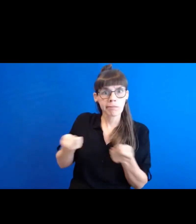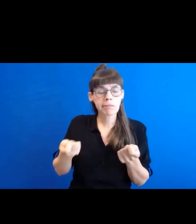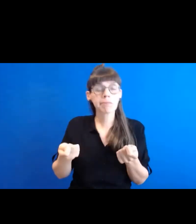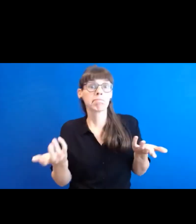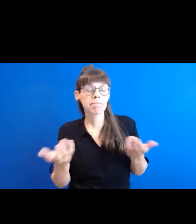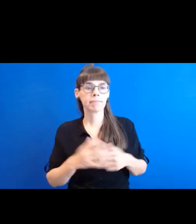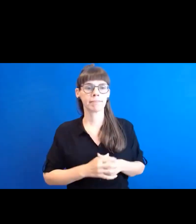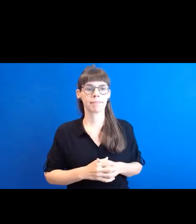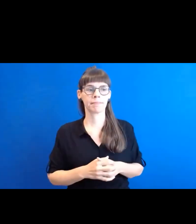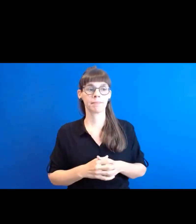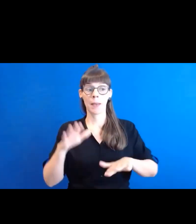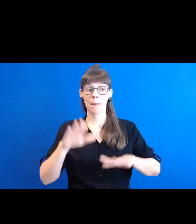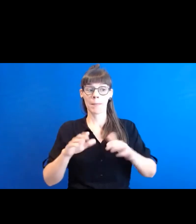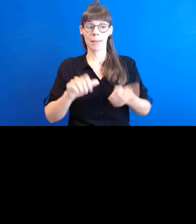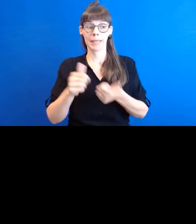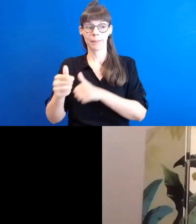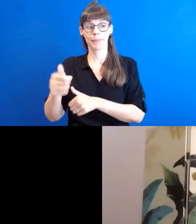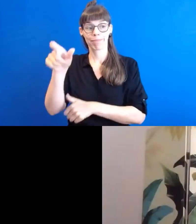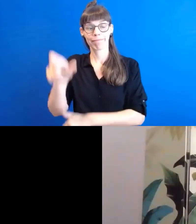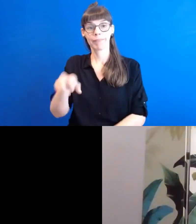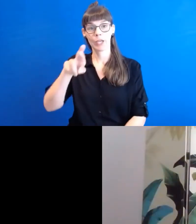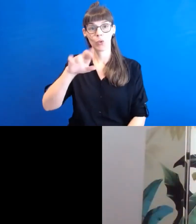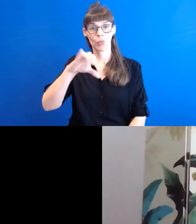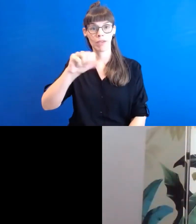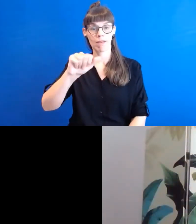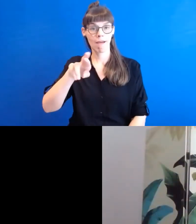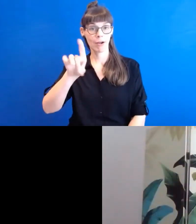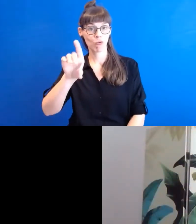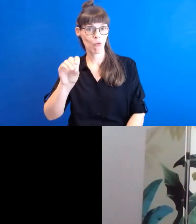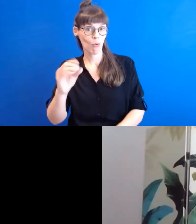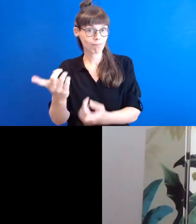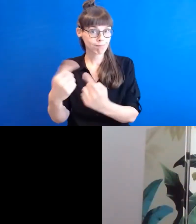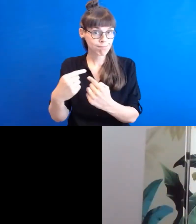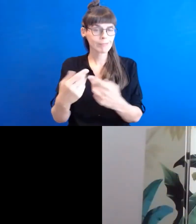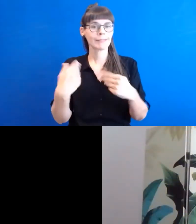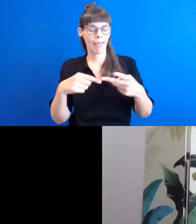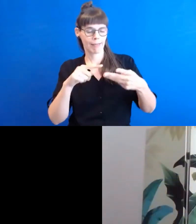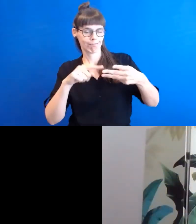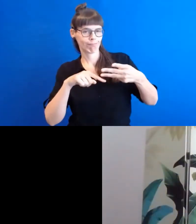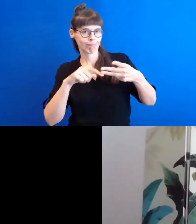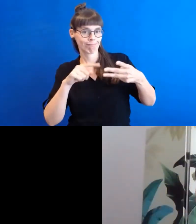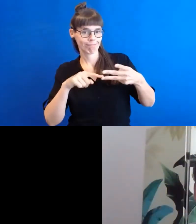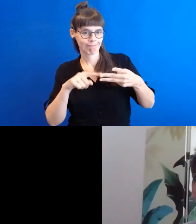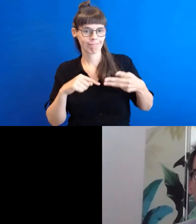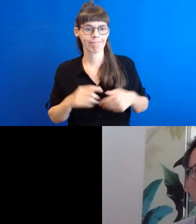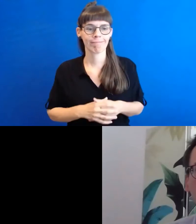COVID-19 on displaced persons with disabilities and measures take to protect them. Can I hand over then to maybe